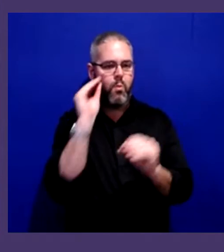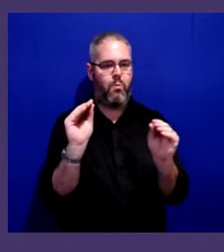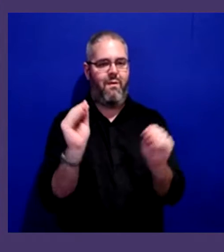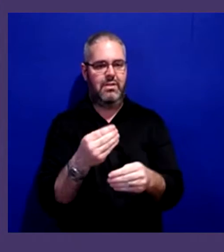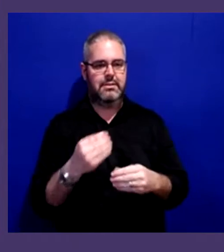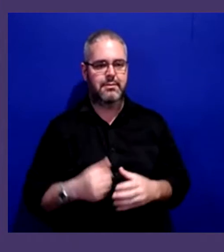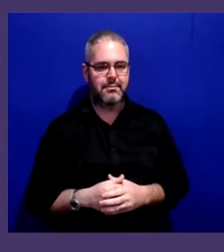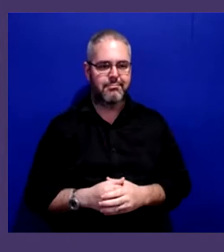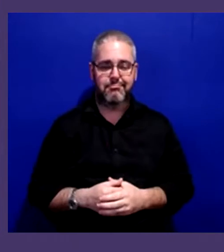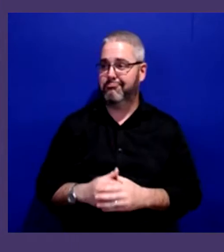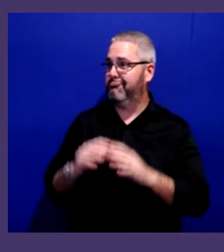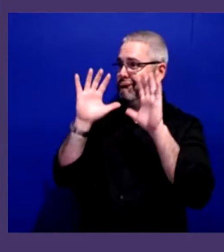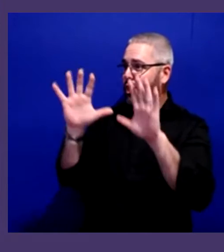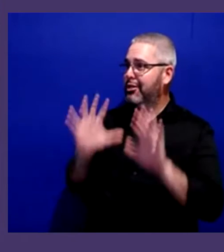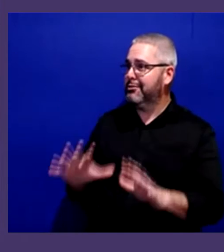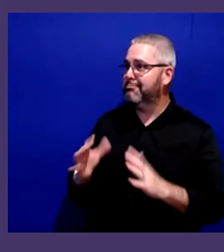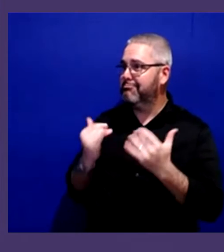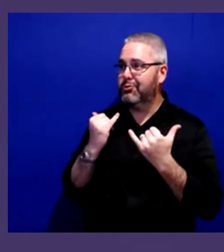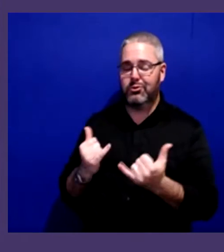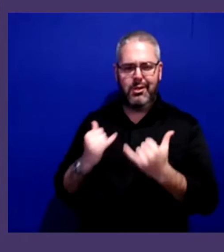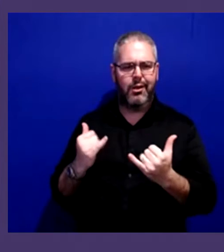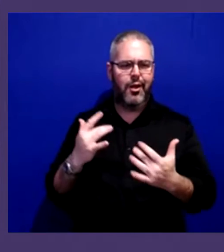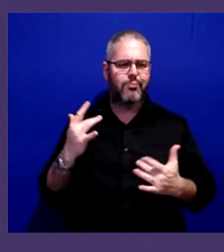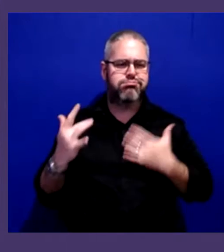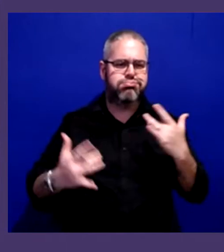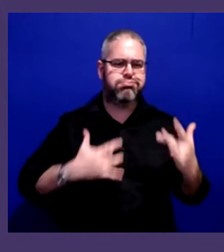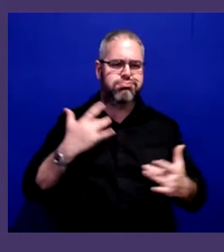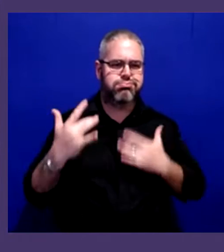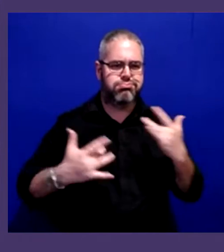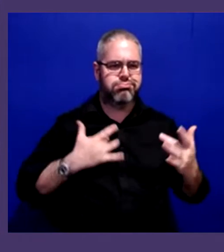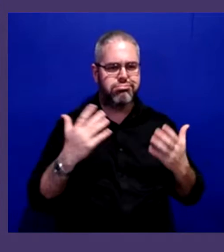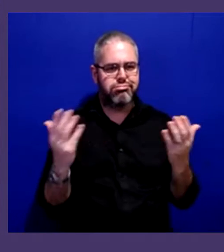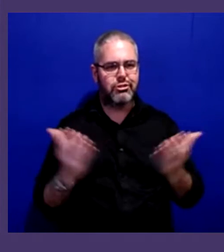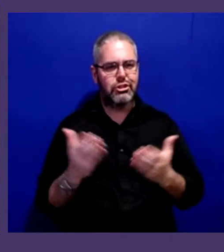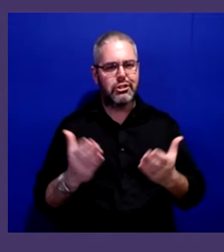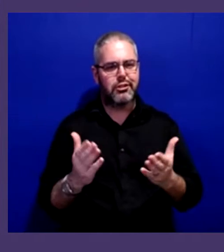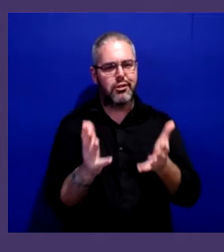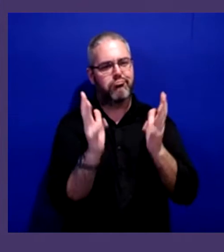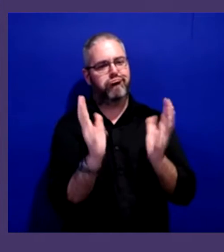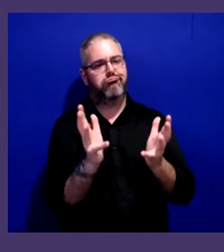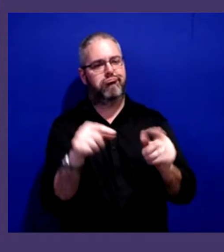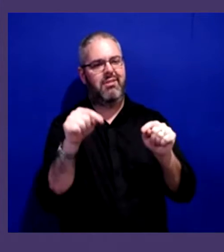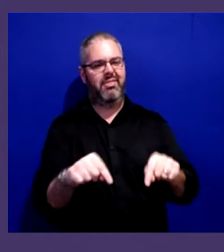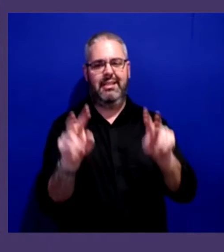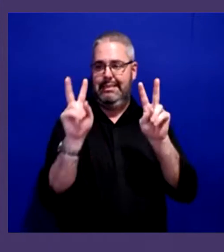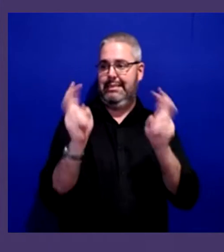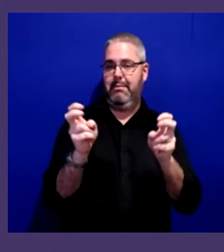I'm super excited to be here and to be chatting about this topic, which I think a lot of people can relate to.